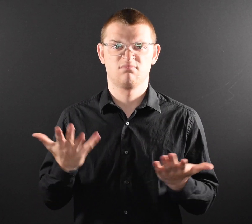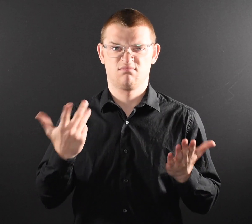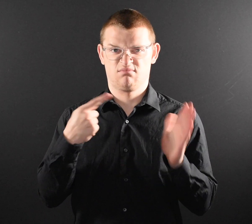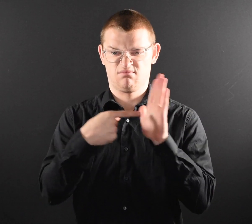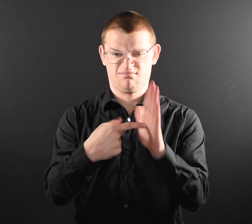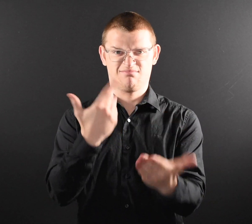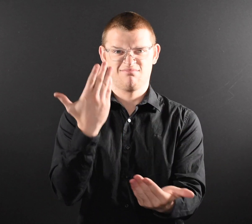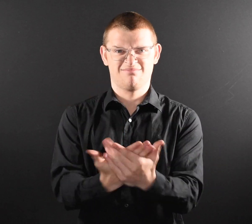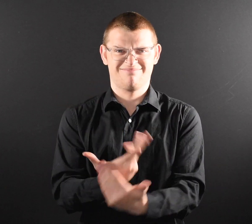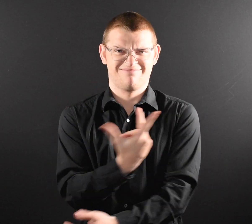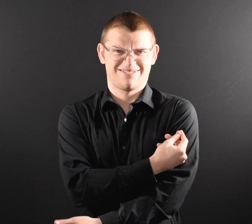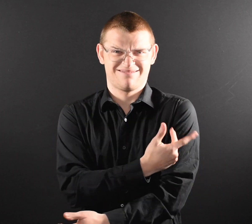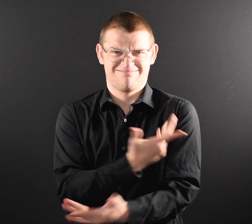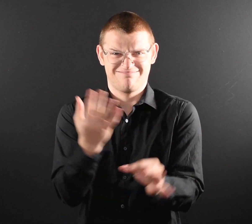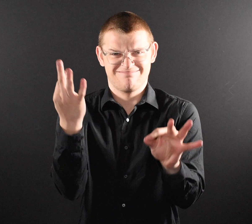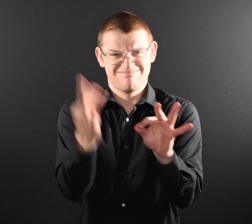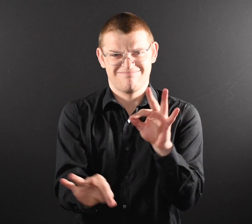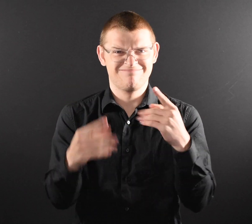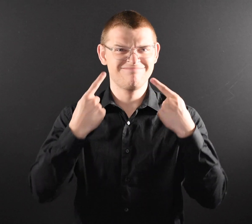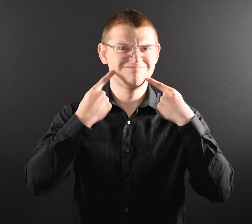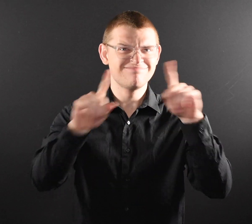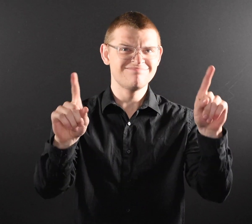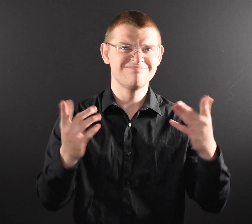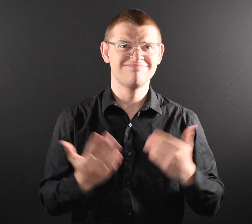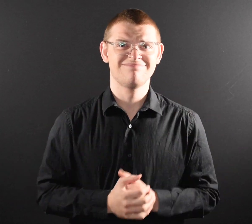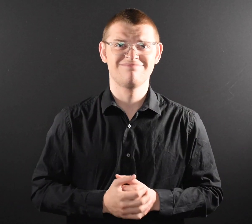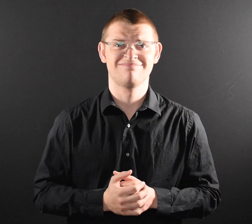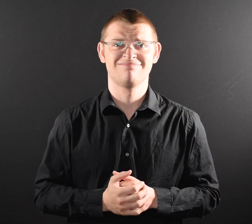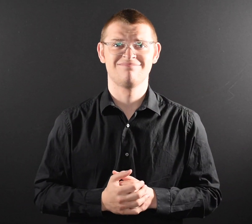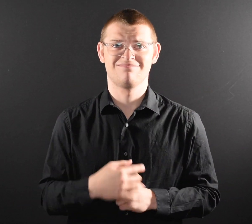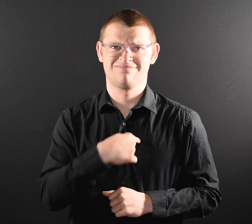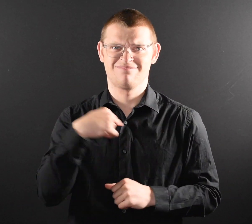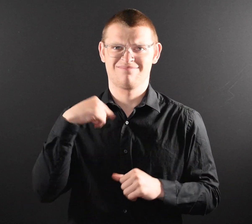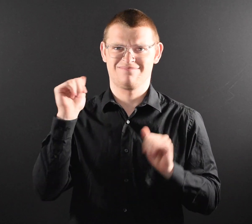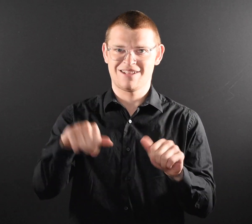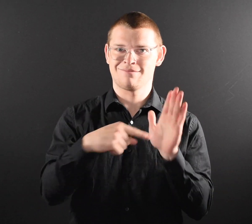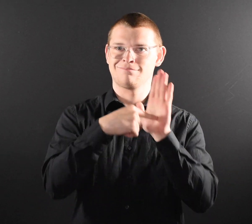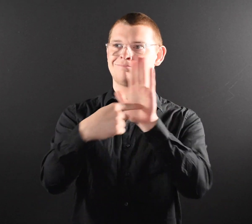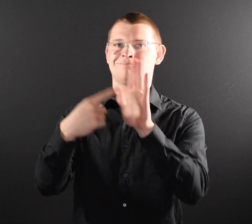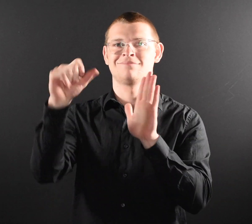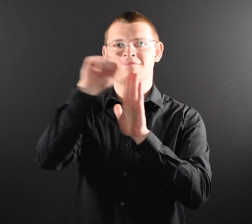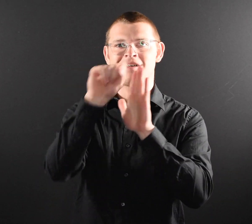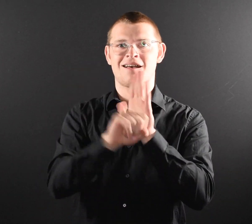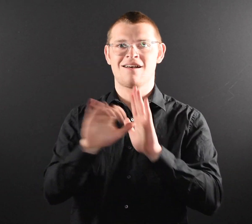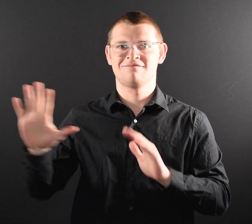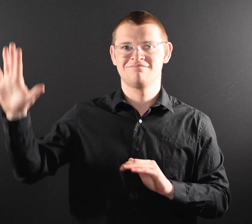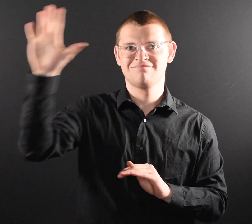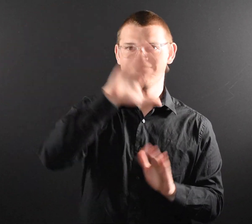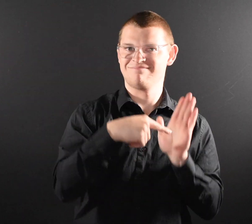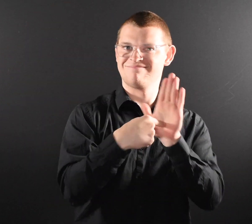o The vaccines just plain work! We can replicate this statewide.